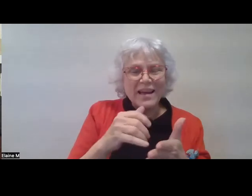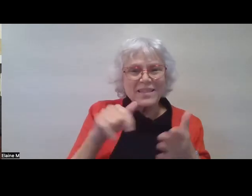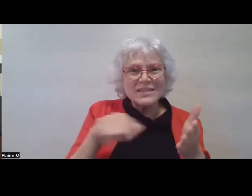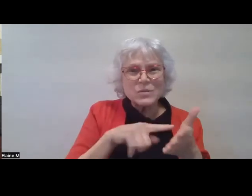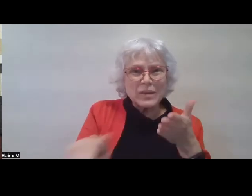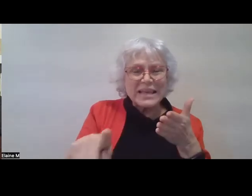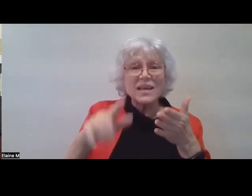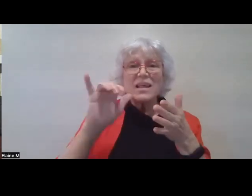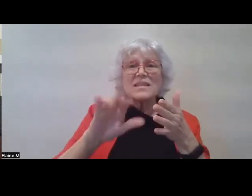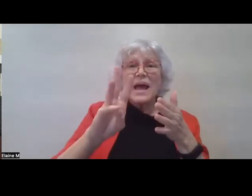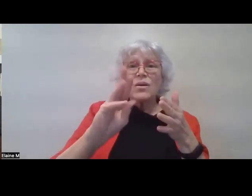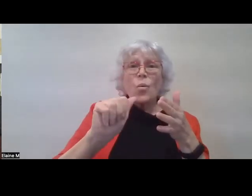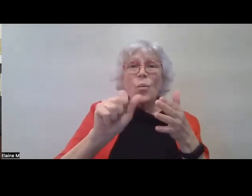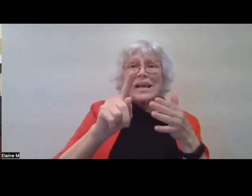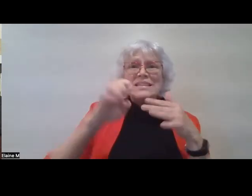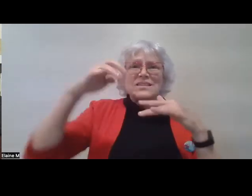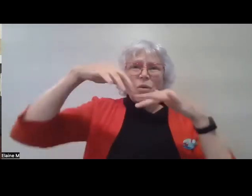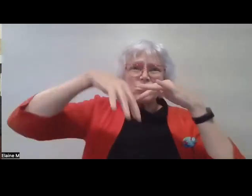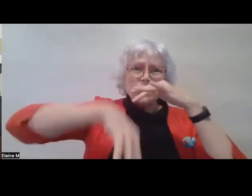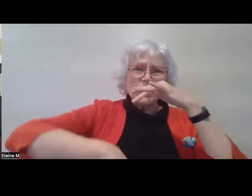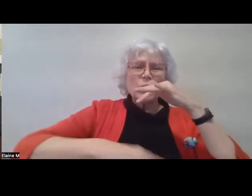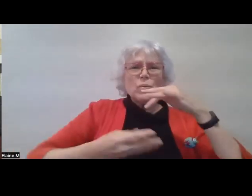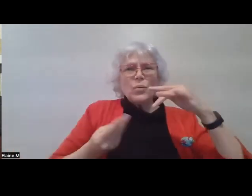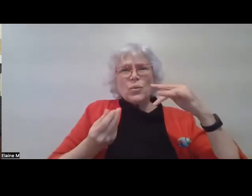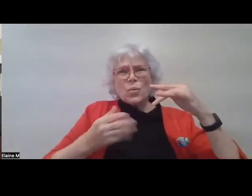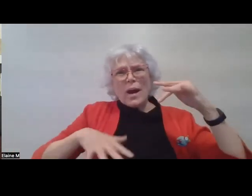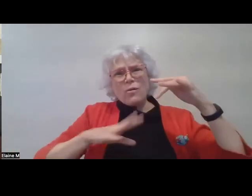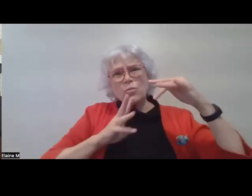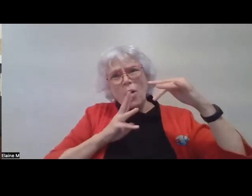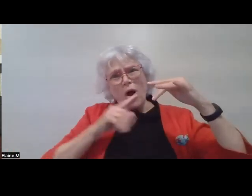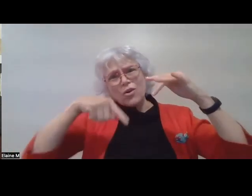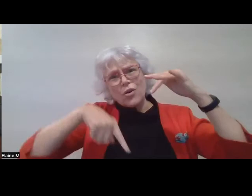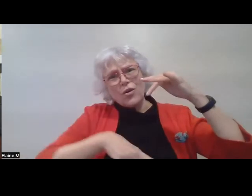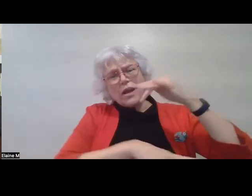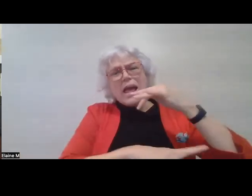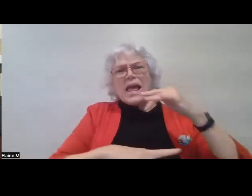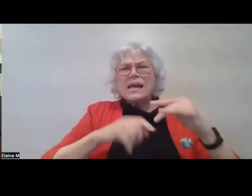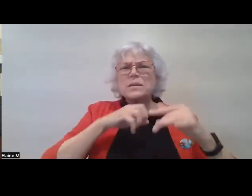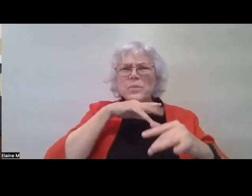contaminates the wildlife, agriculture. It ultimately pollutes everything that anybody